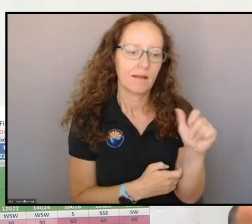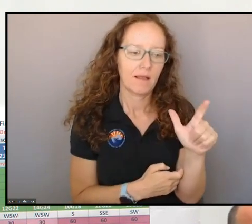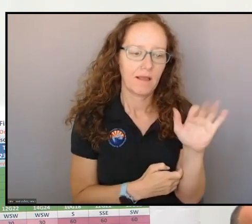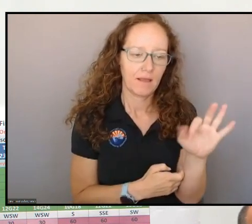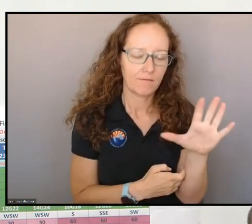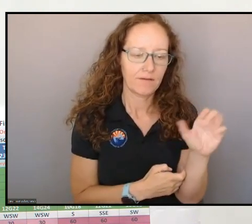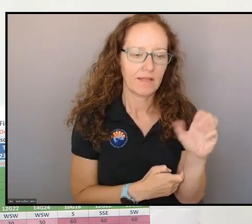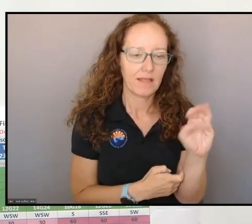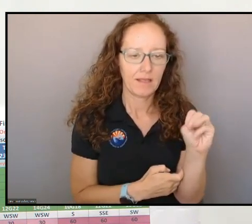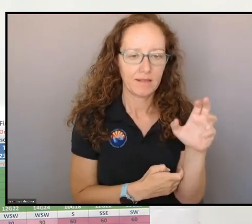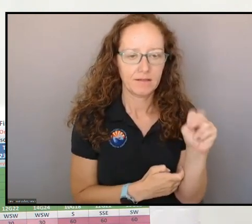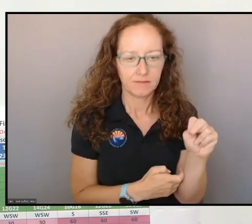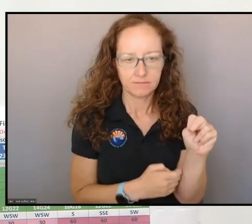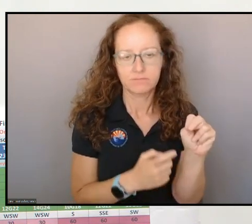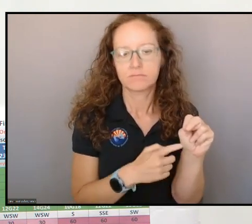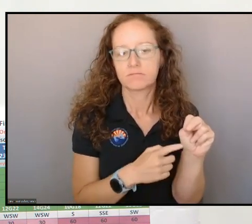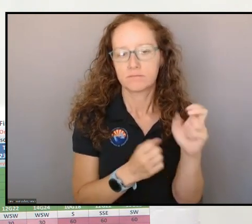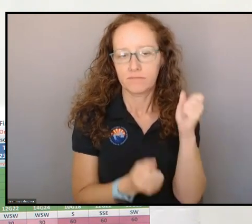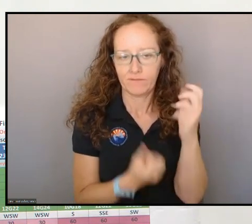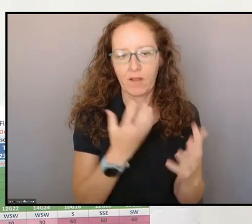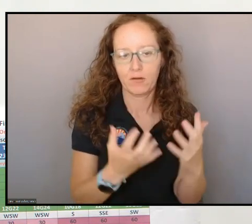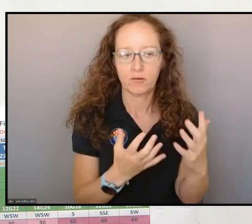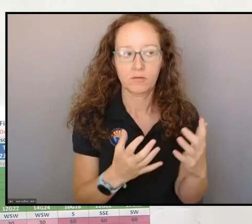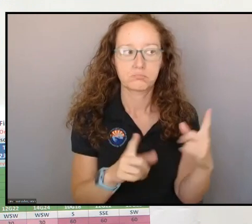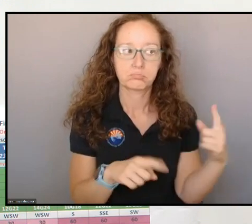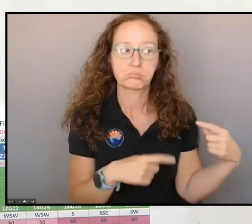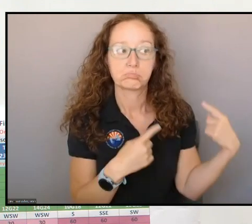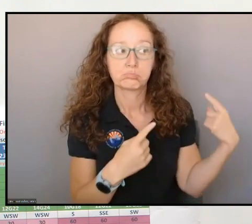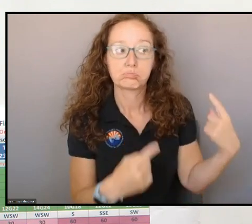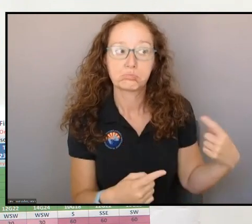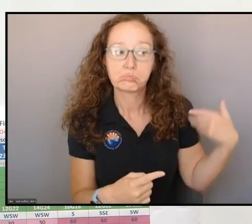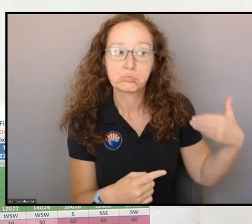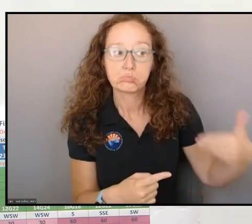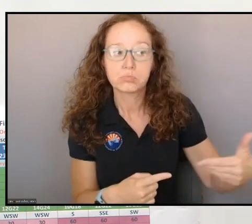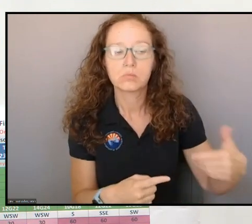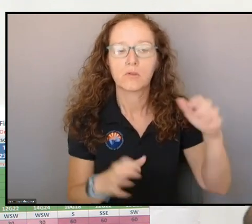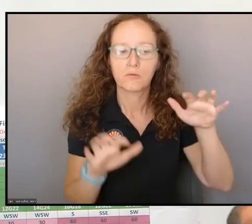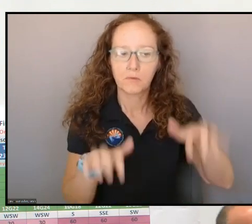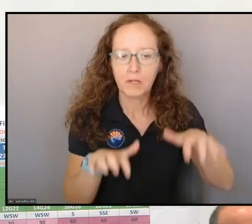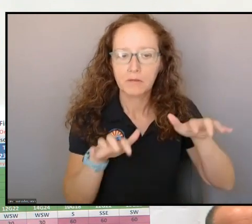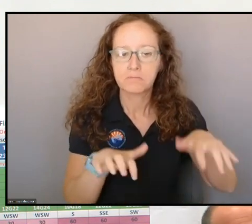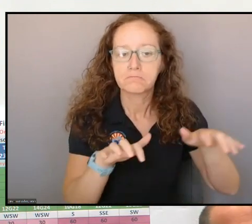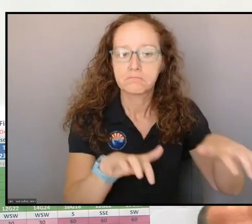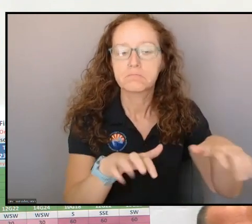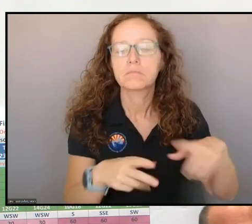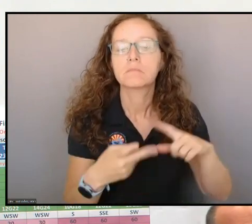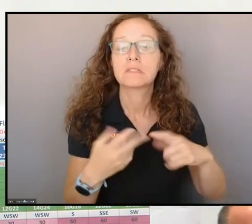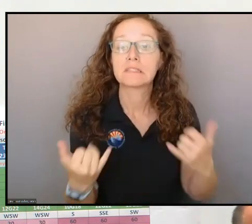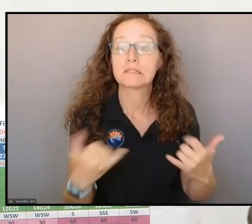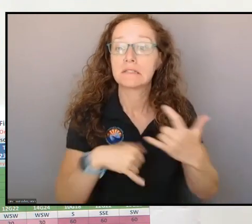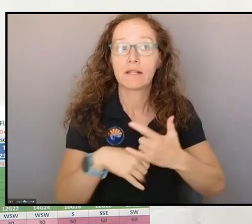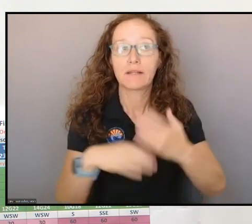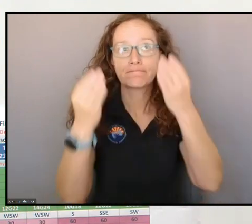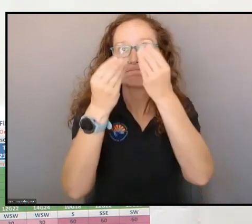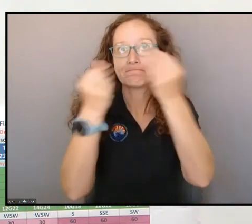relatively quiet day we've seen in several days. So, you know with that, we're just going to look at some totals